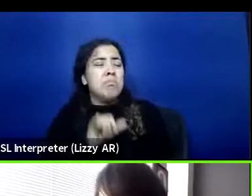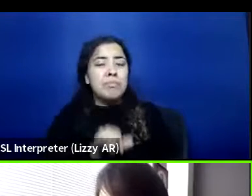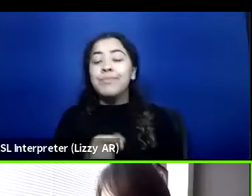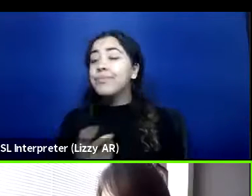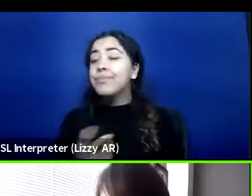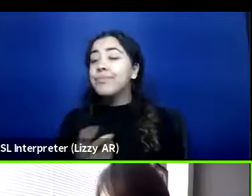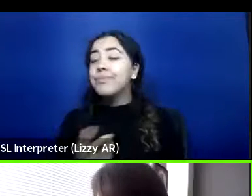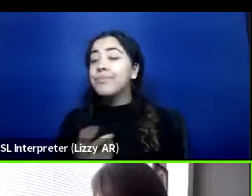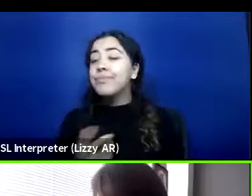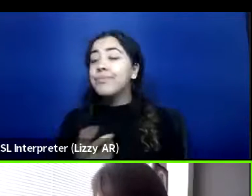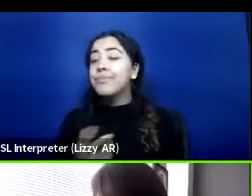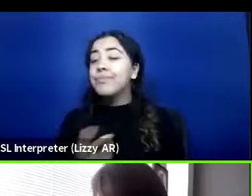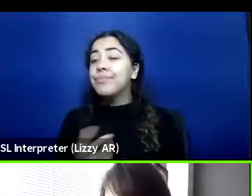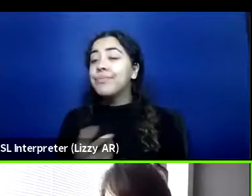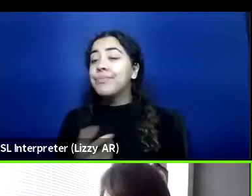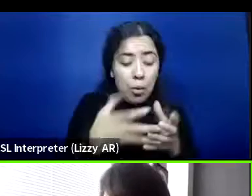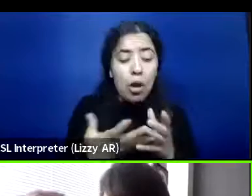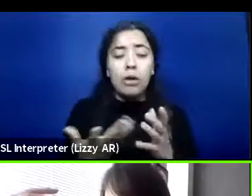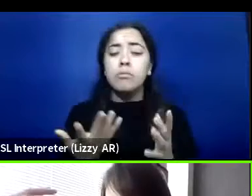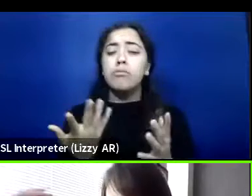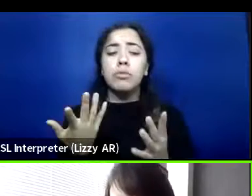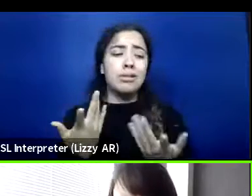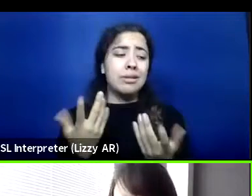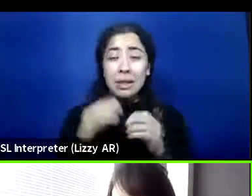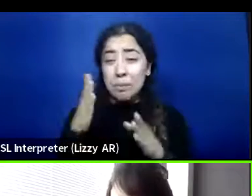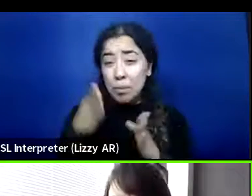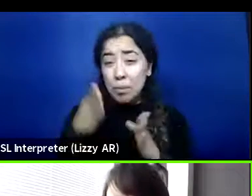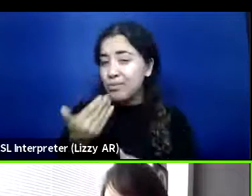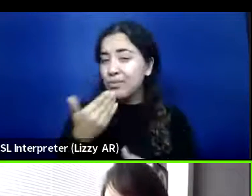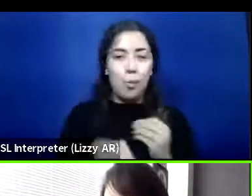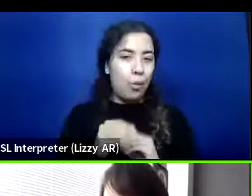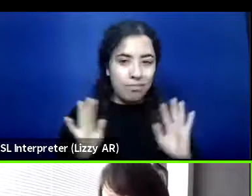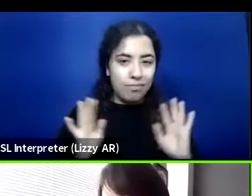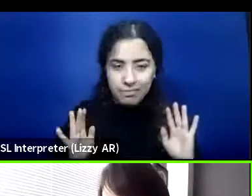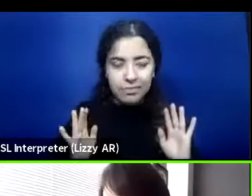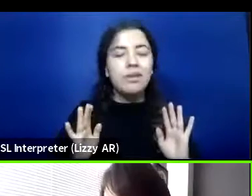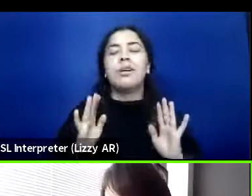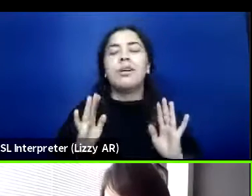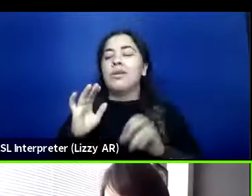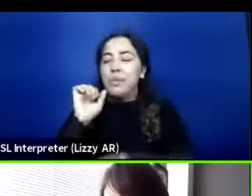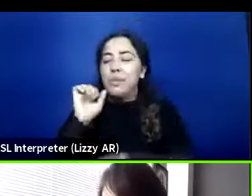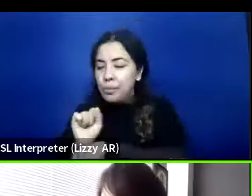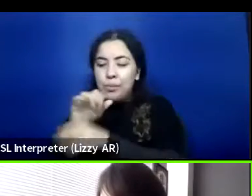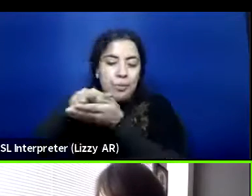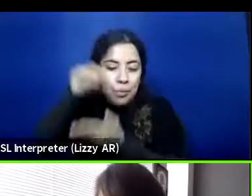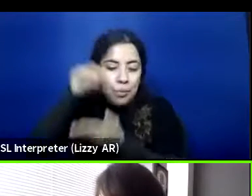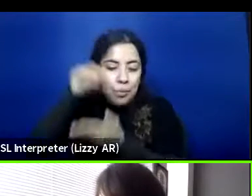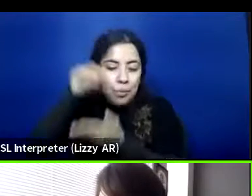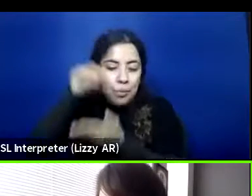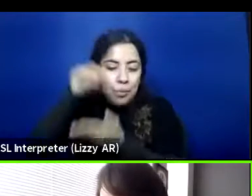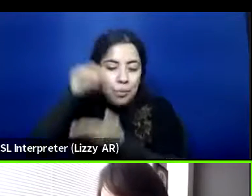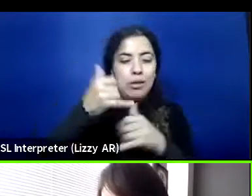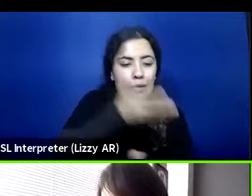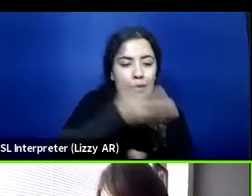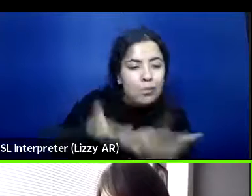work, learning, play, social connectivity, that's now all based on technology.